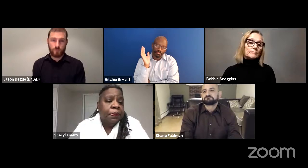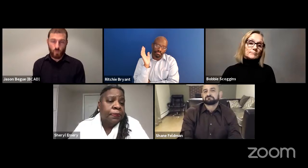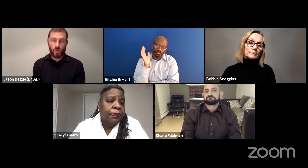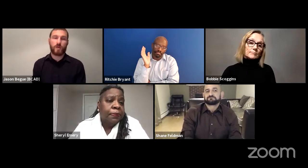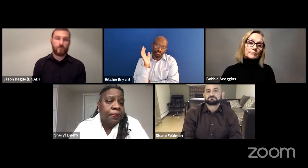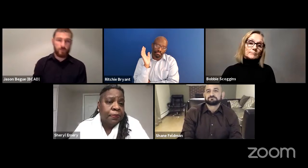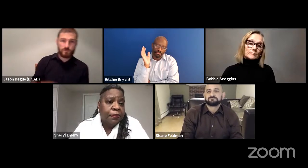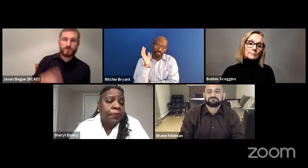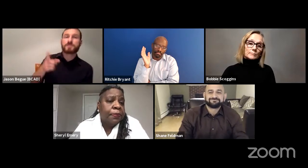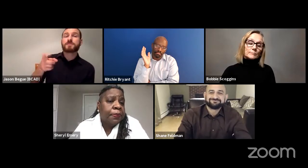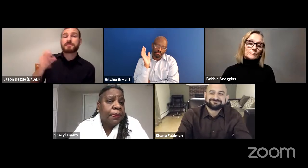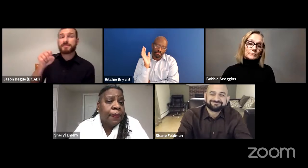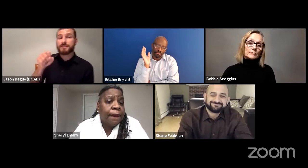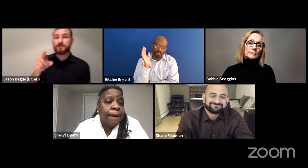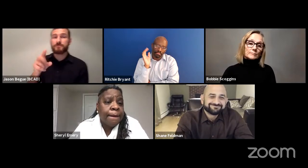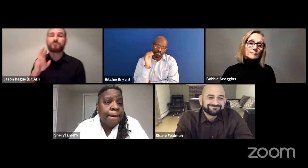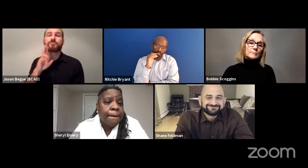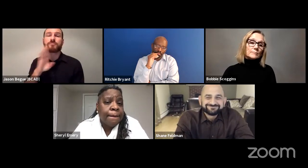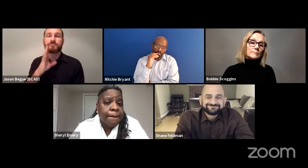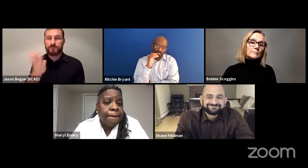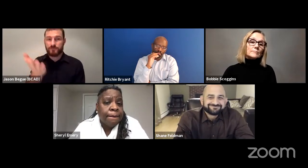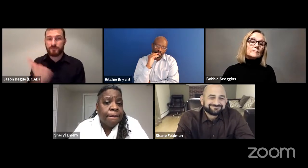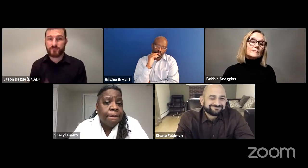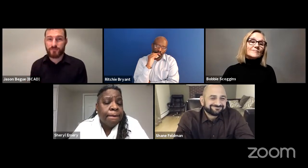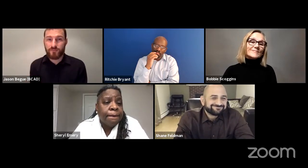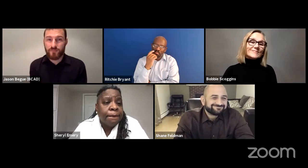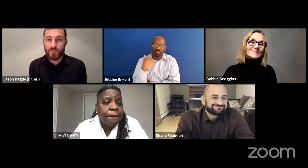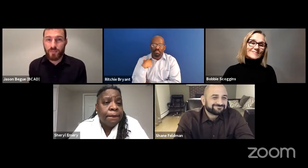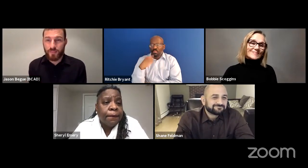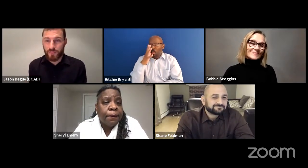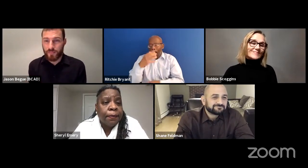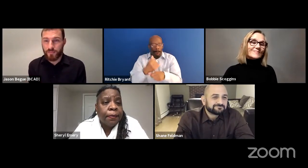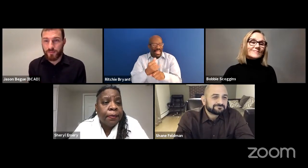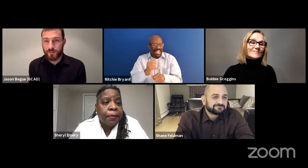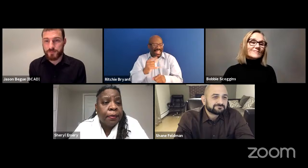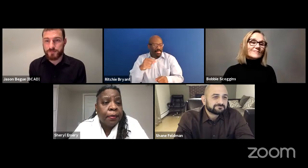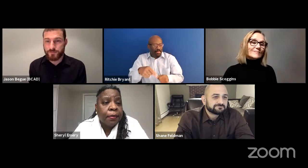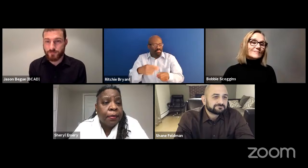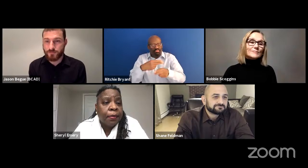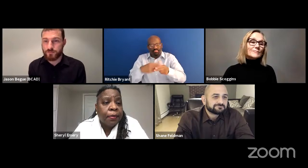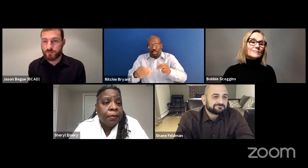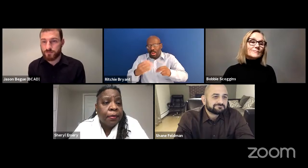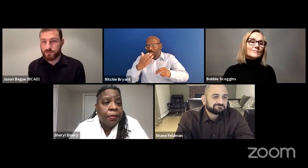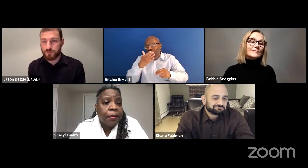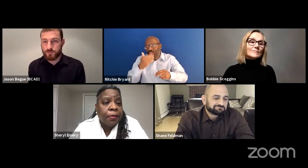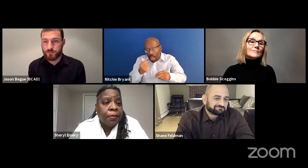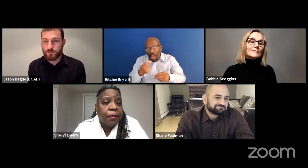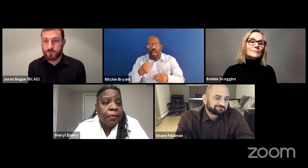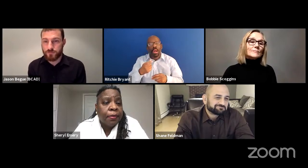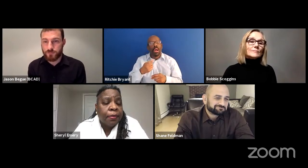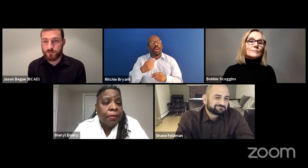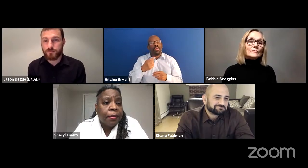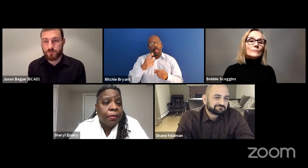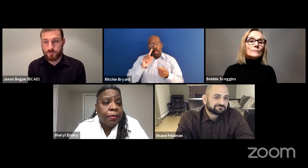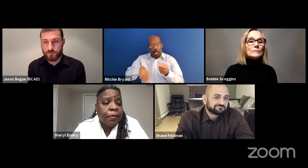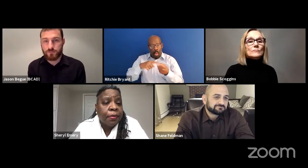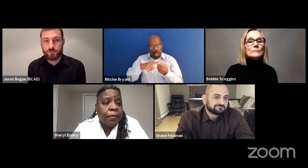of interpreting based on the certifications they hold. Ritchie, please. RITCHIE BRYANT: I'm going to make this short